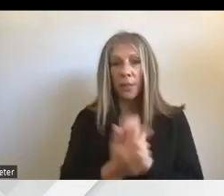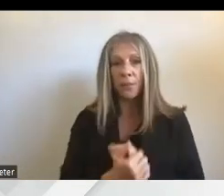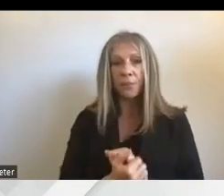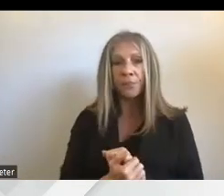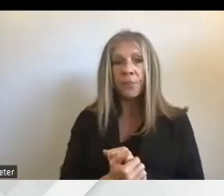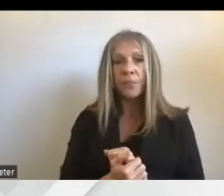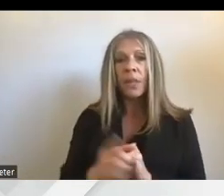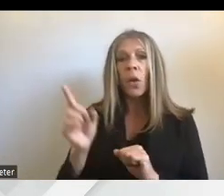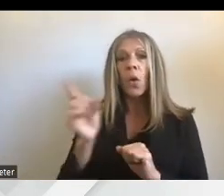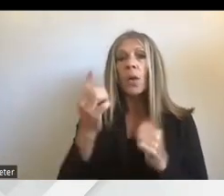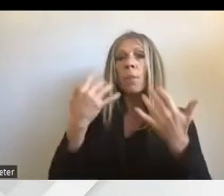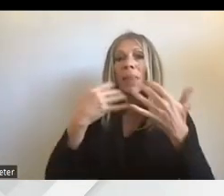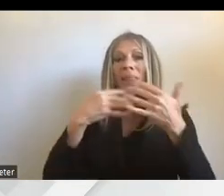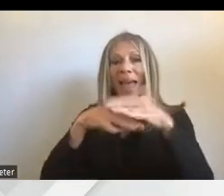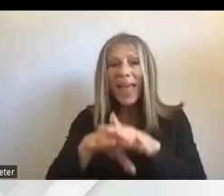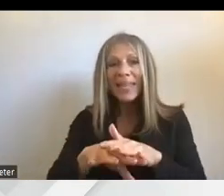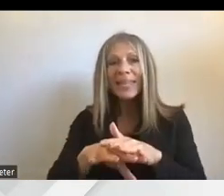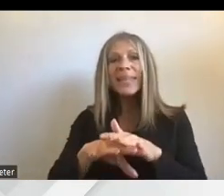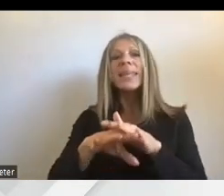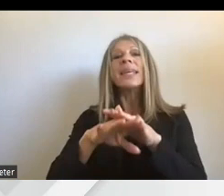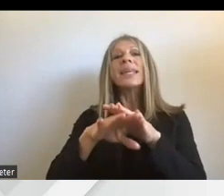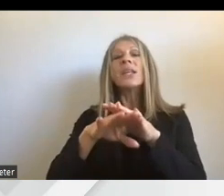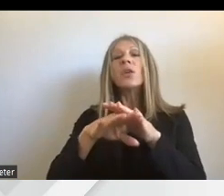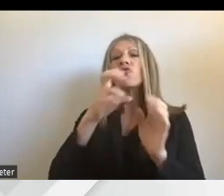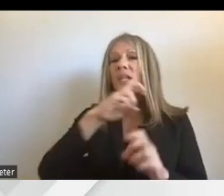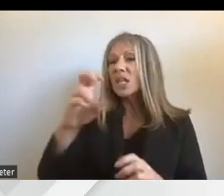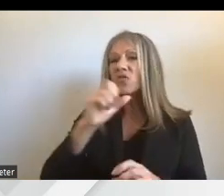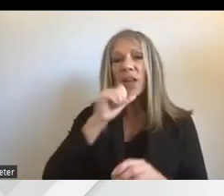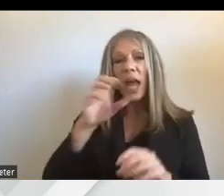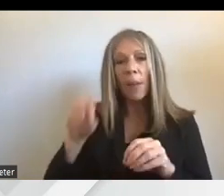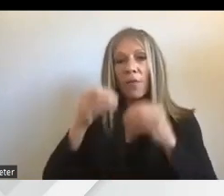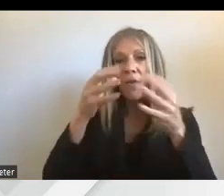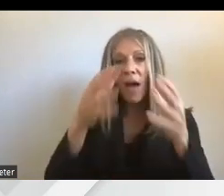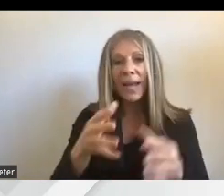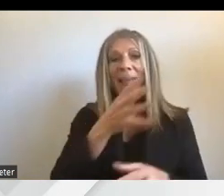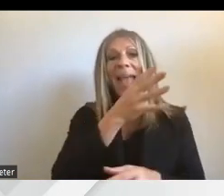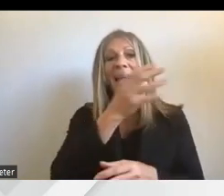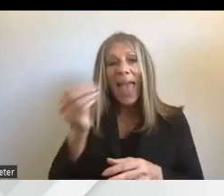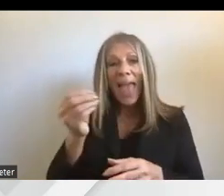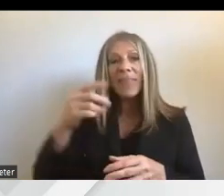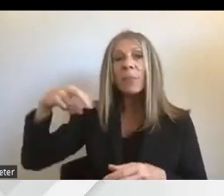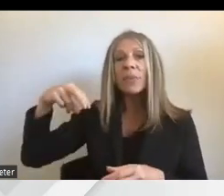curb ramps and blended transitions should not be provided, and the pedestrian circulation path